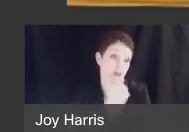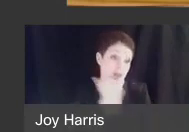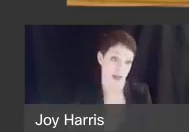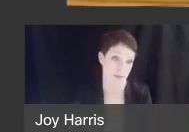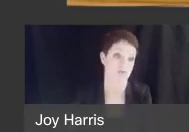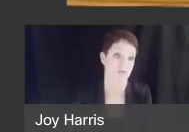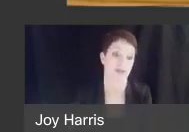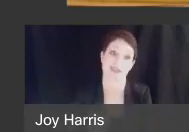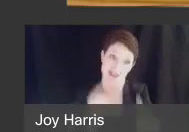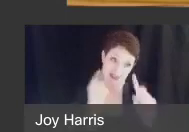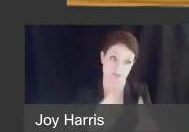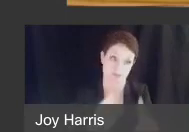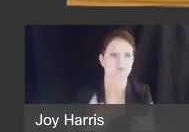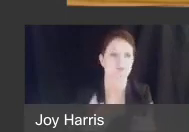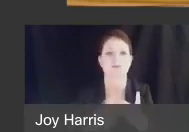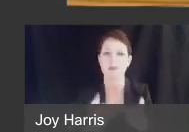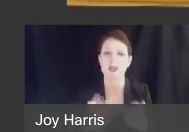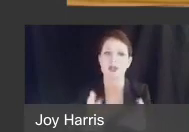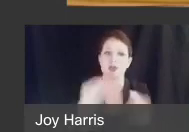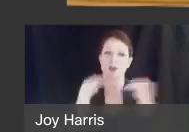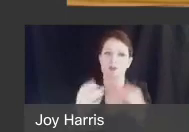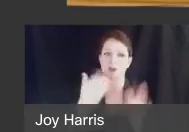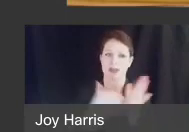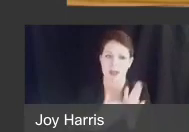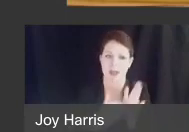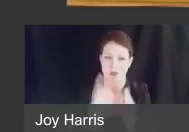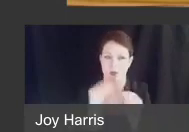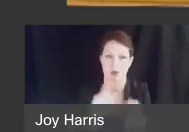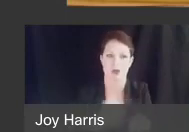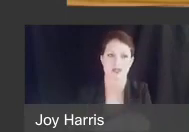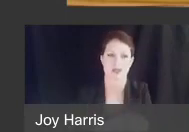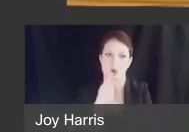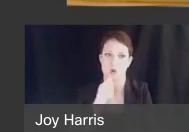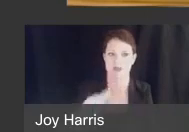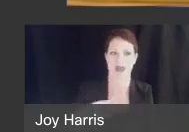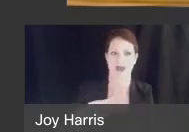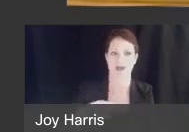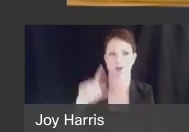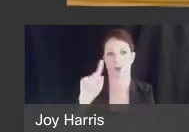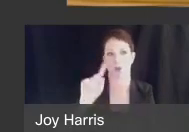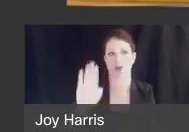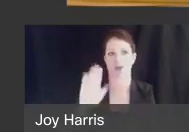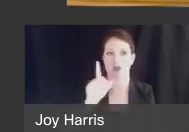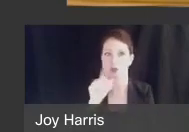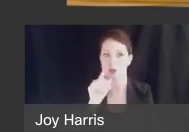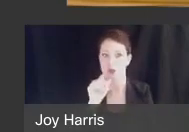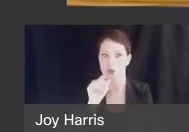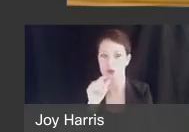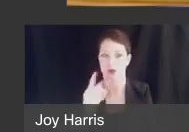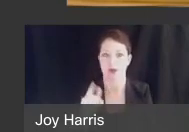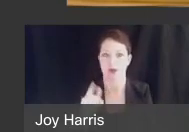[Reporter] Okay and could you just review, one more time, who is eligible in the 1B category? [Commissioner Arkoosh] 1B? [Reporter] Yeah.